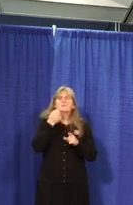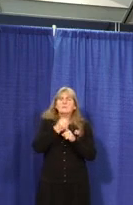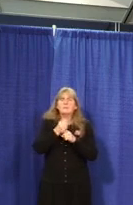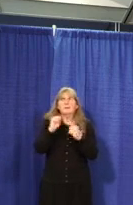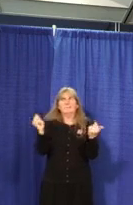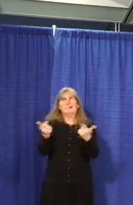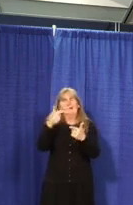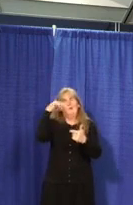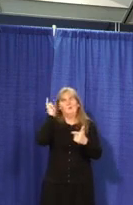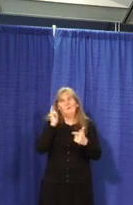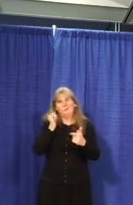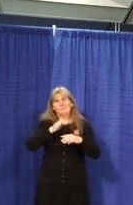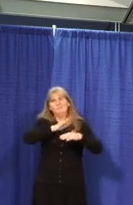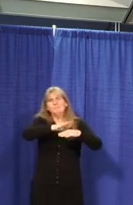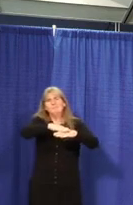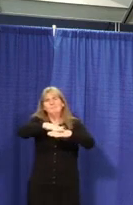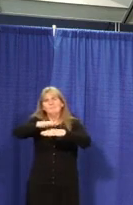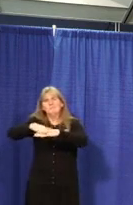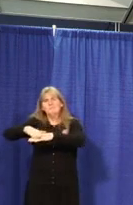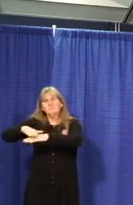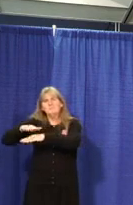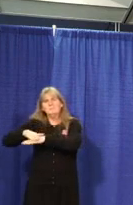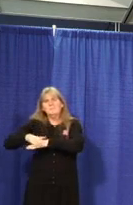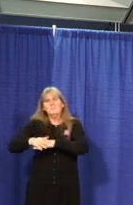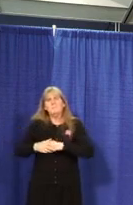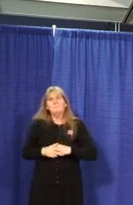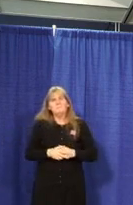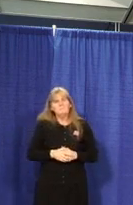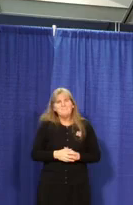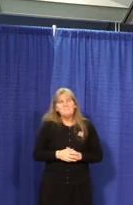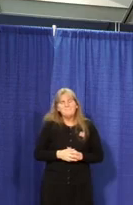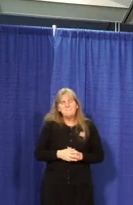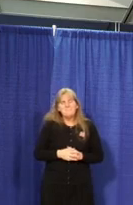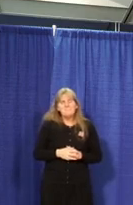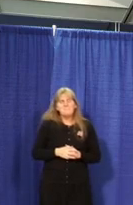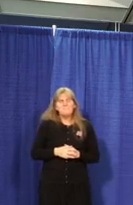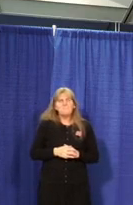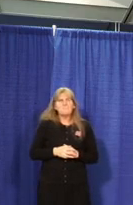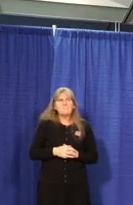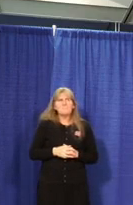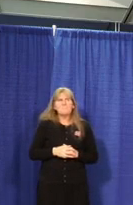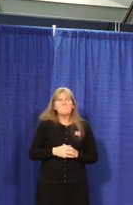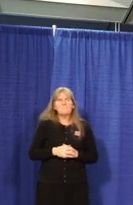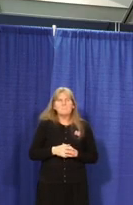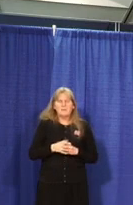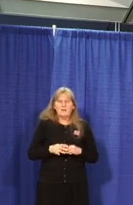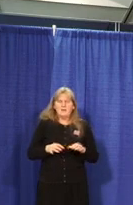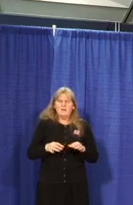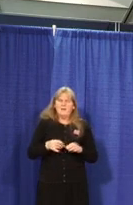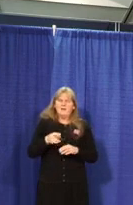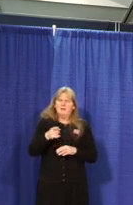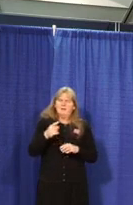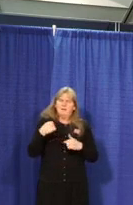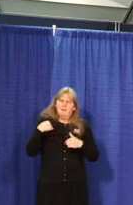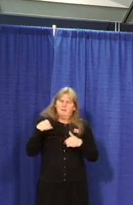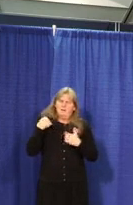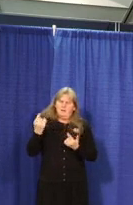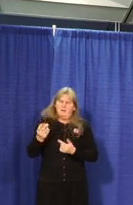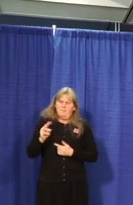with you. Think of all the life changes since March.